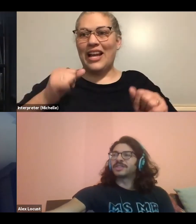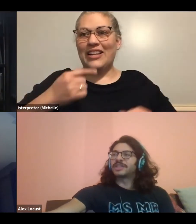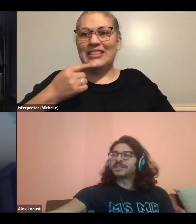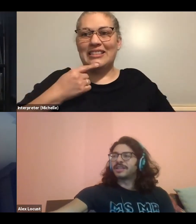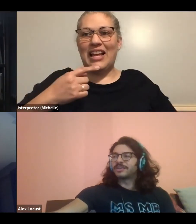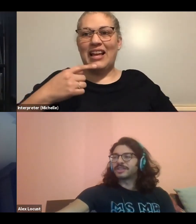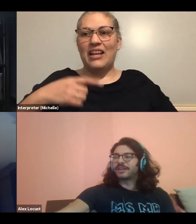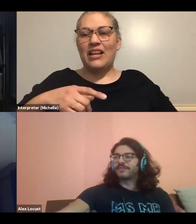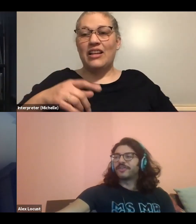Alex Locust: Thanks Emily.